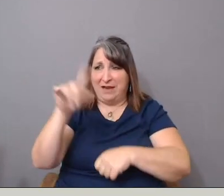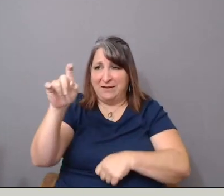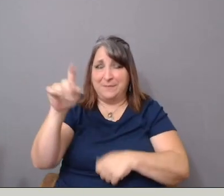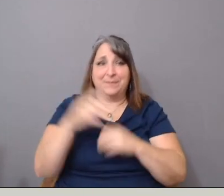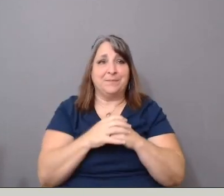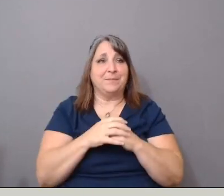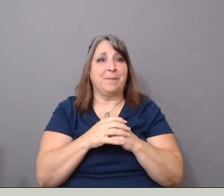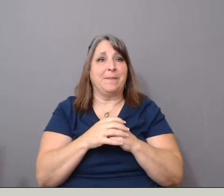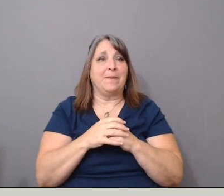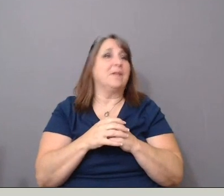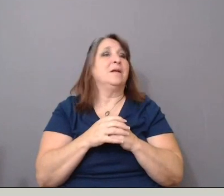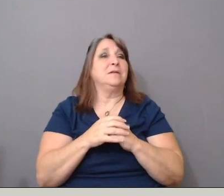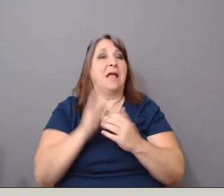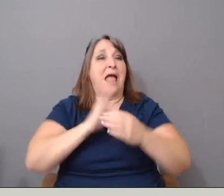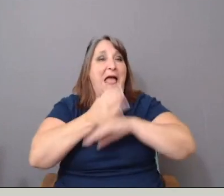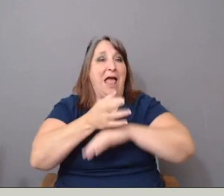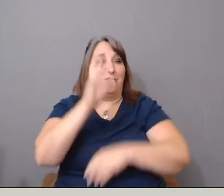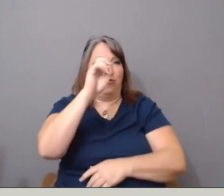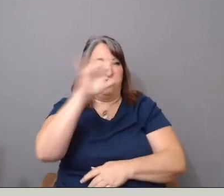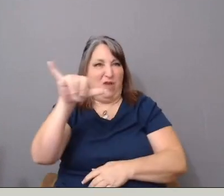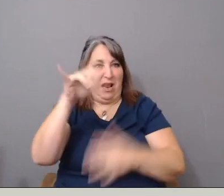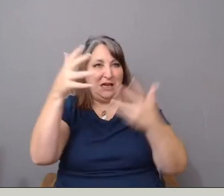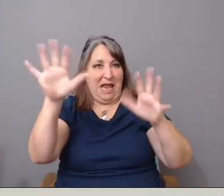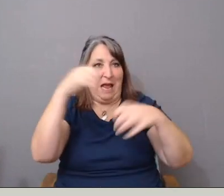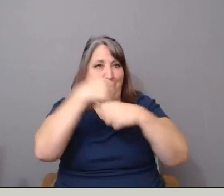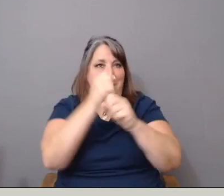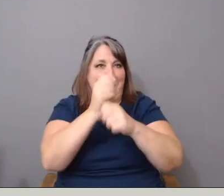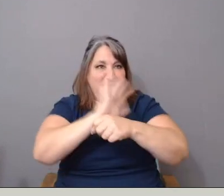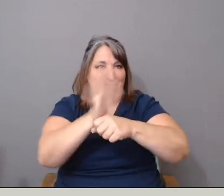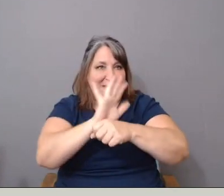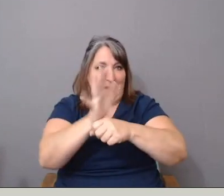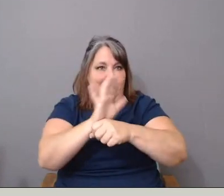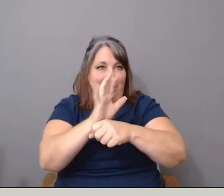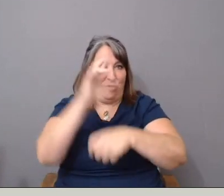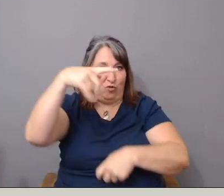So after Rodney had made the film, he contacted me.